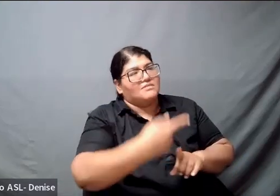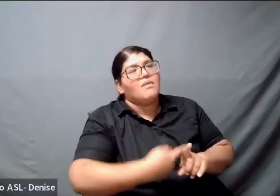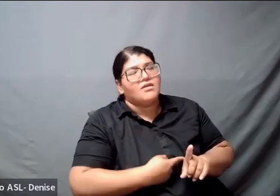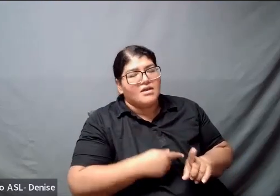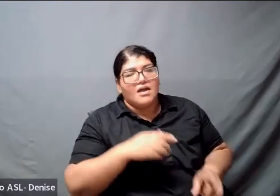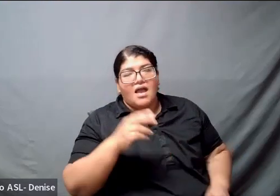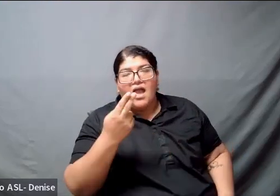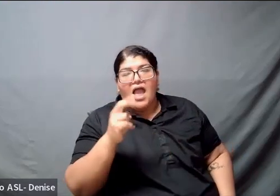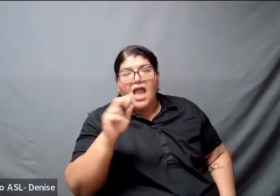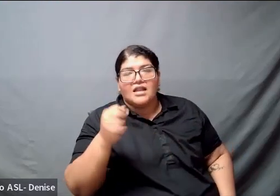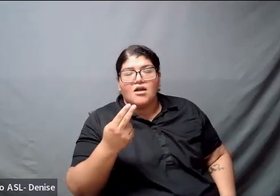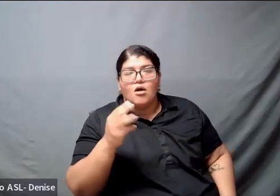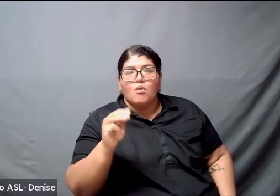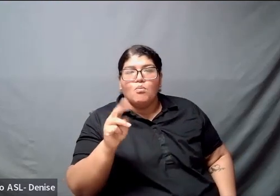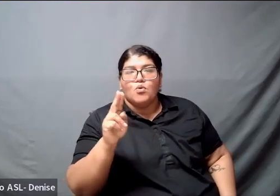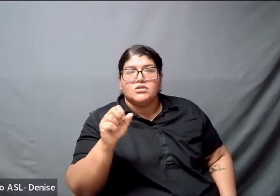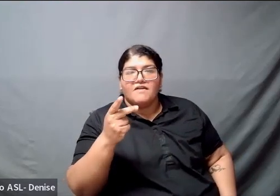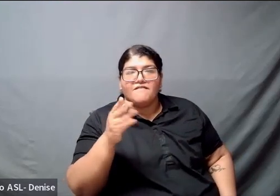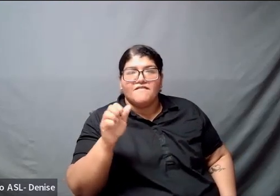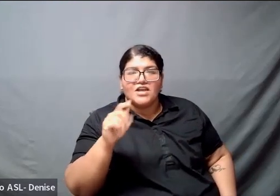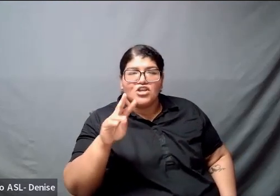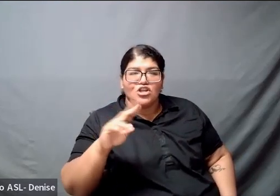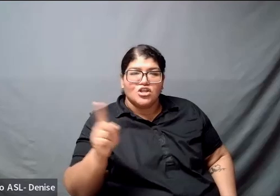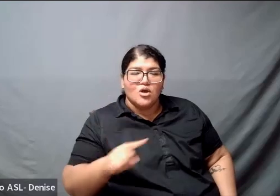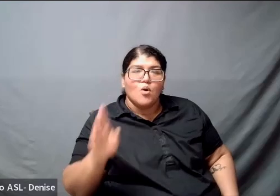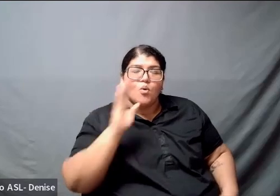read her book, Homeland Dreams of Palestine.